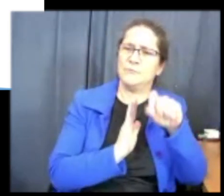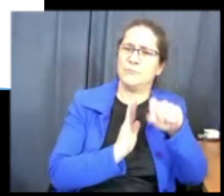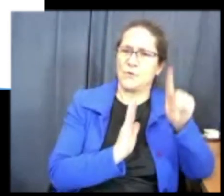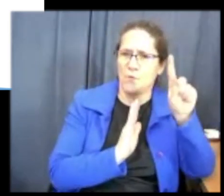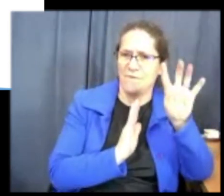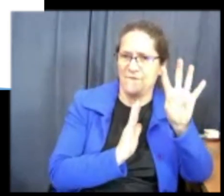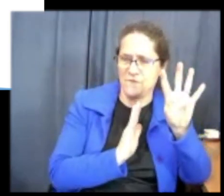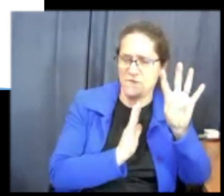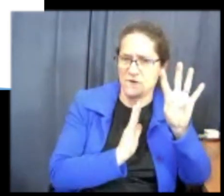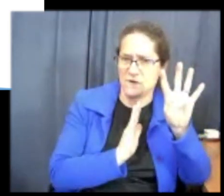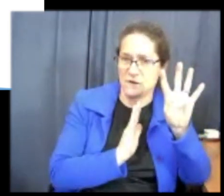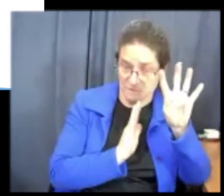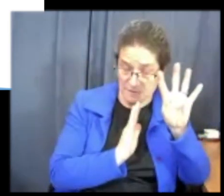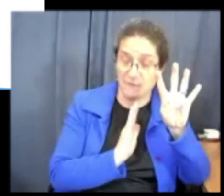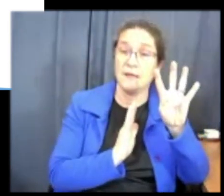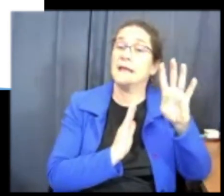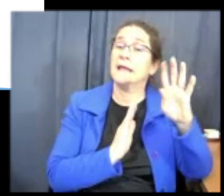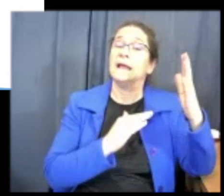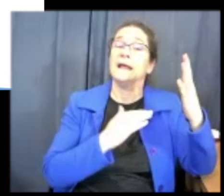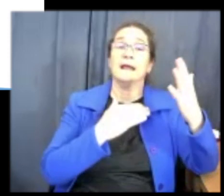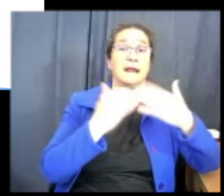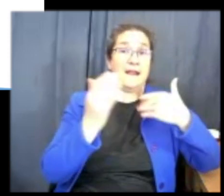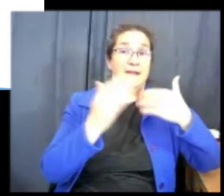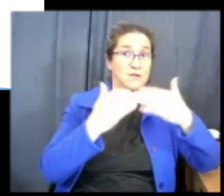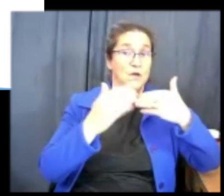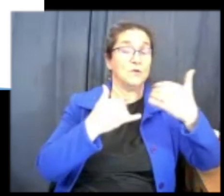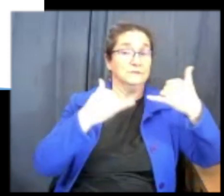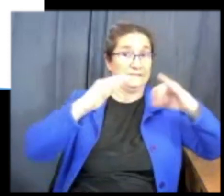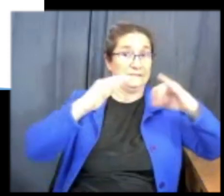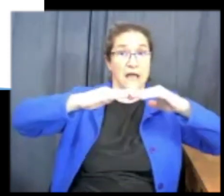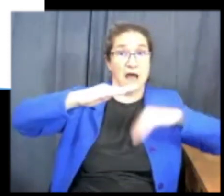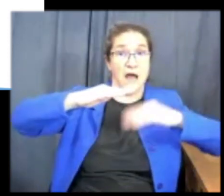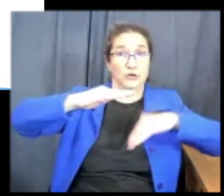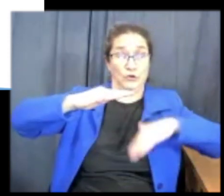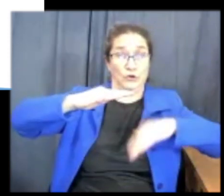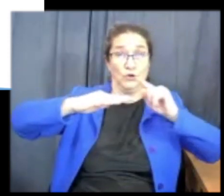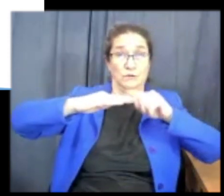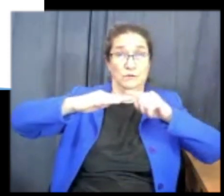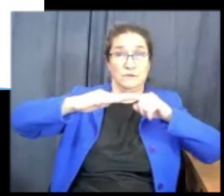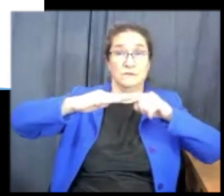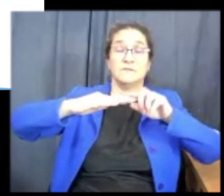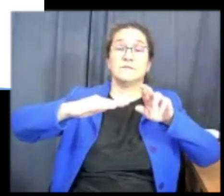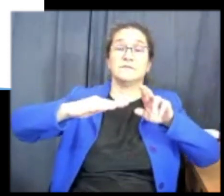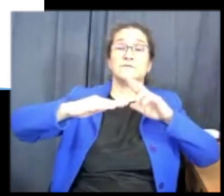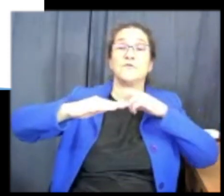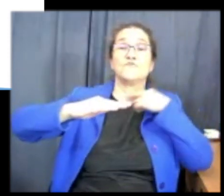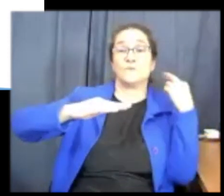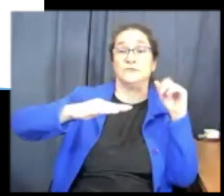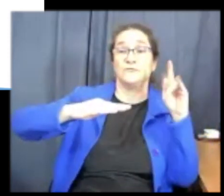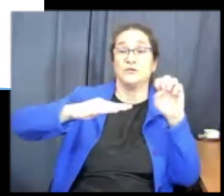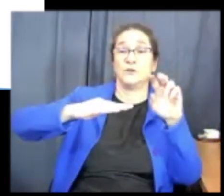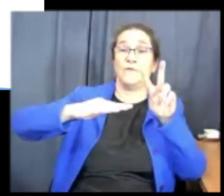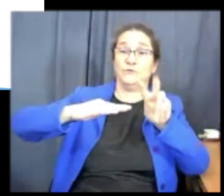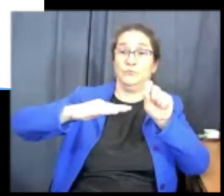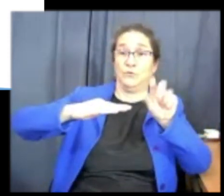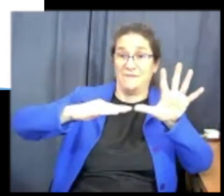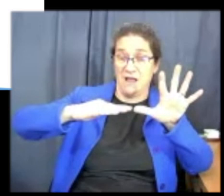So even though the district is still under the target risk ratio of 2.5, the district needs to take a look